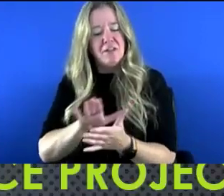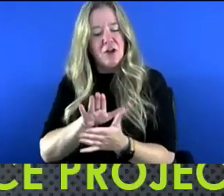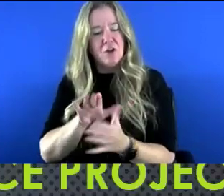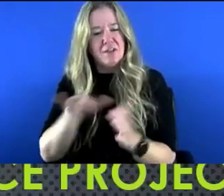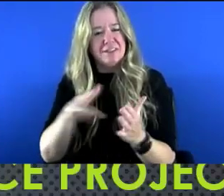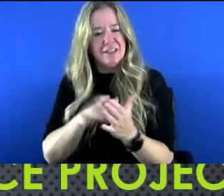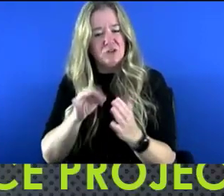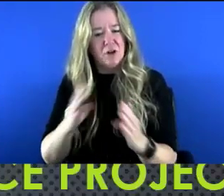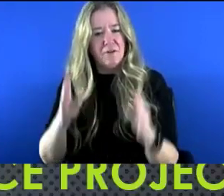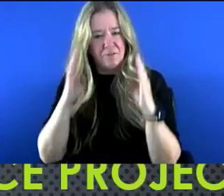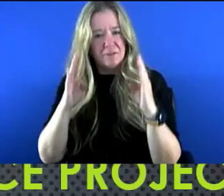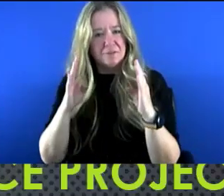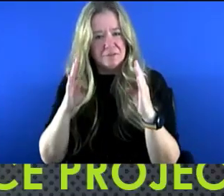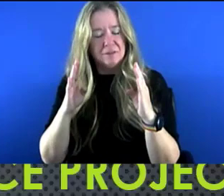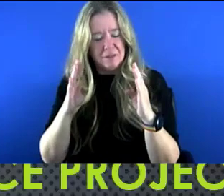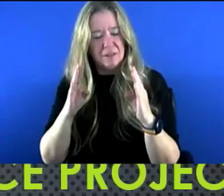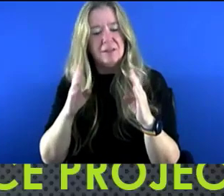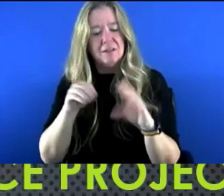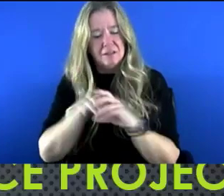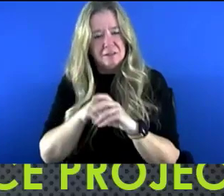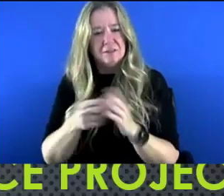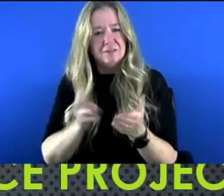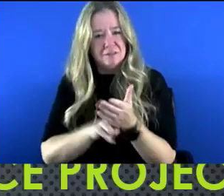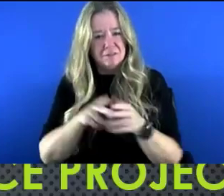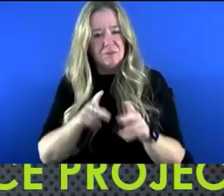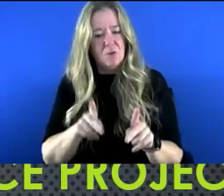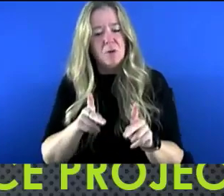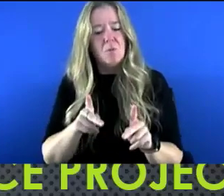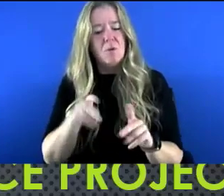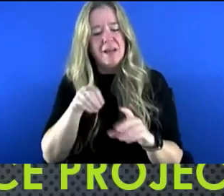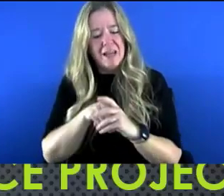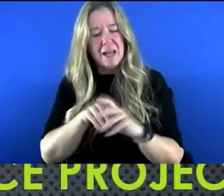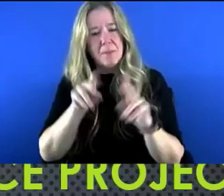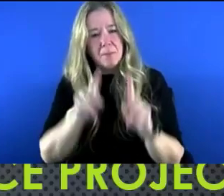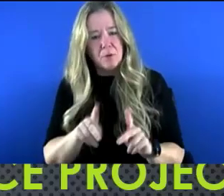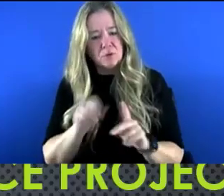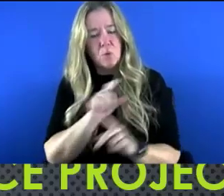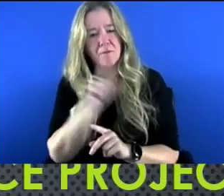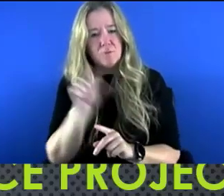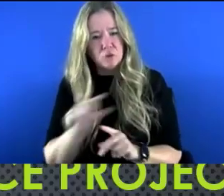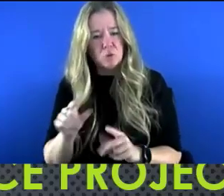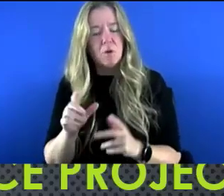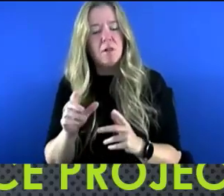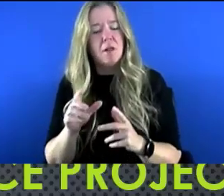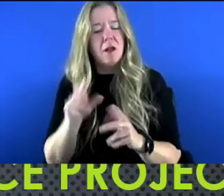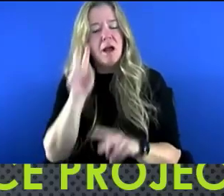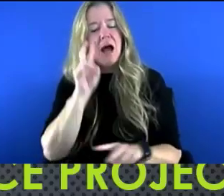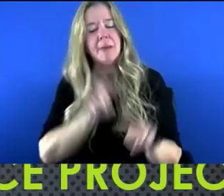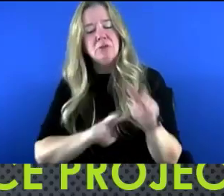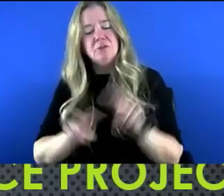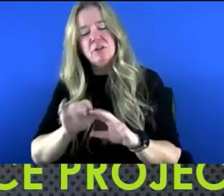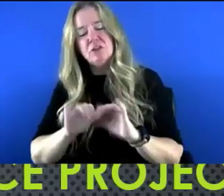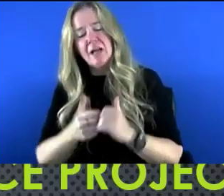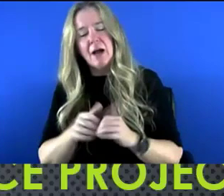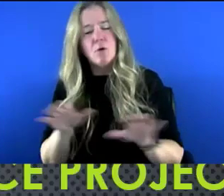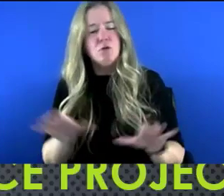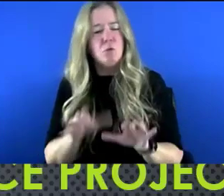a virtual or an in-person observation of how different activities are going for the student